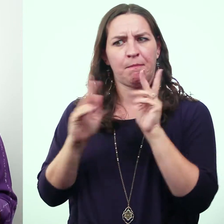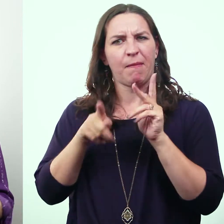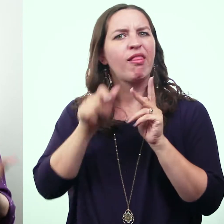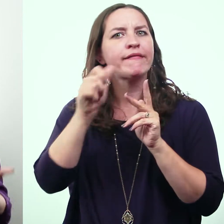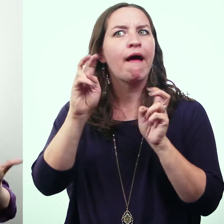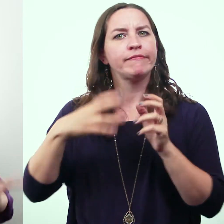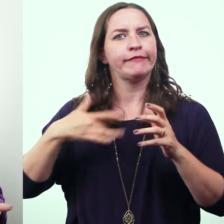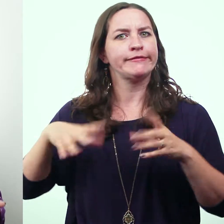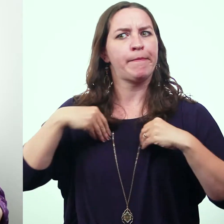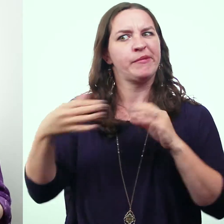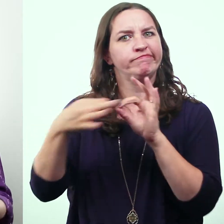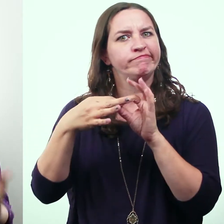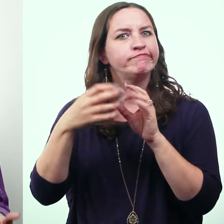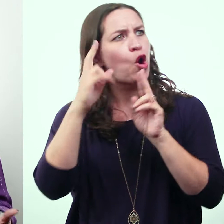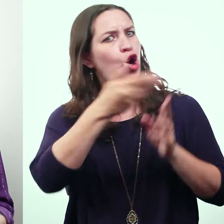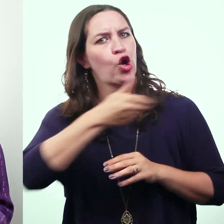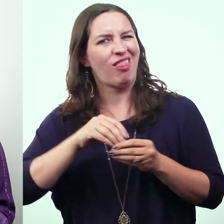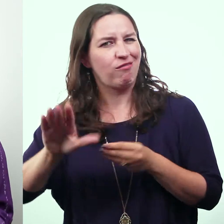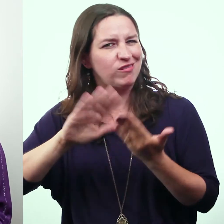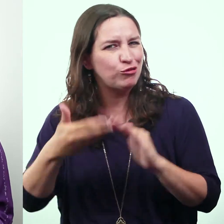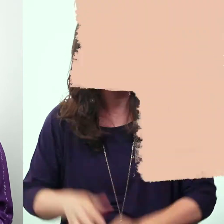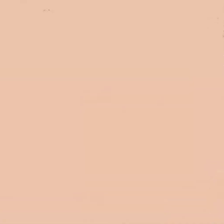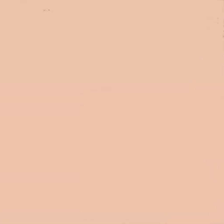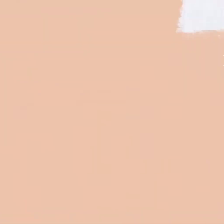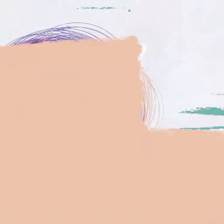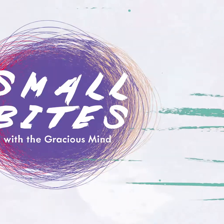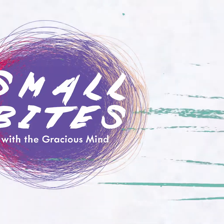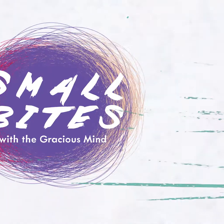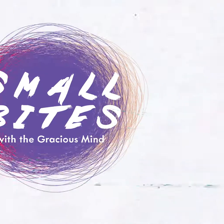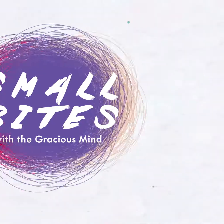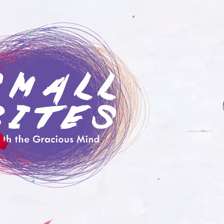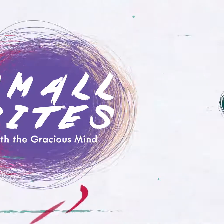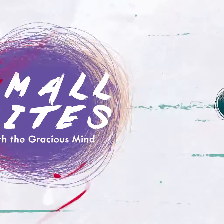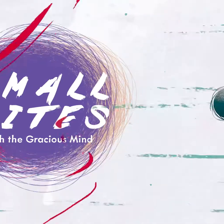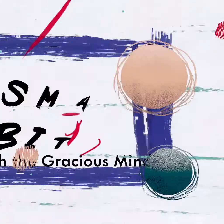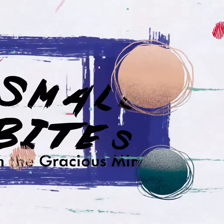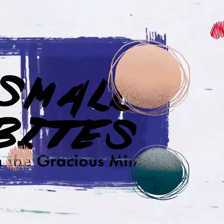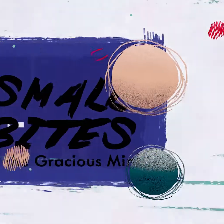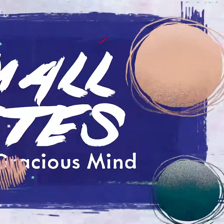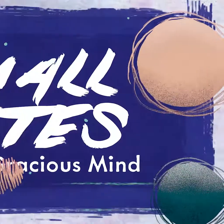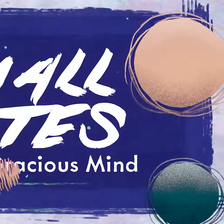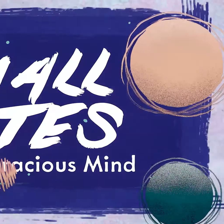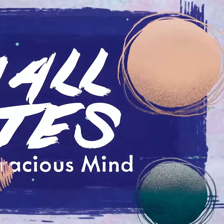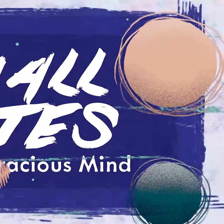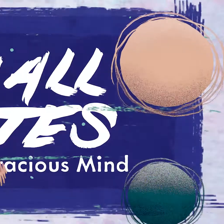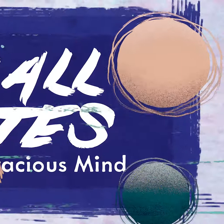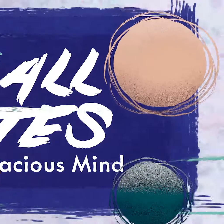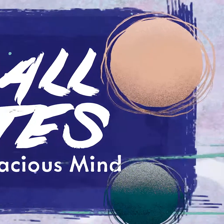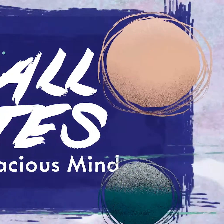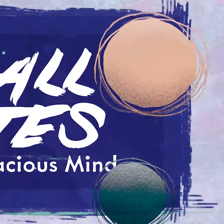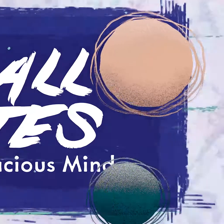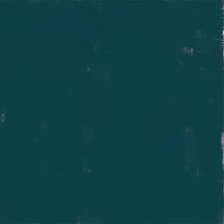are not actually recognized or honored as part of that community.